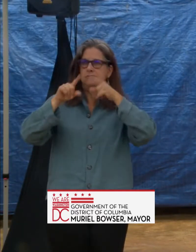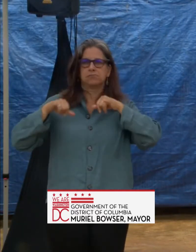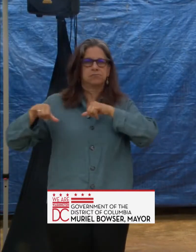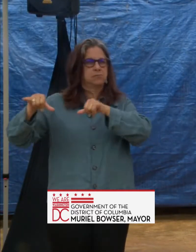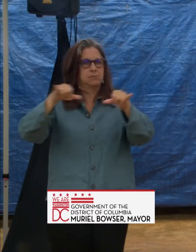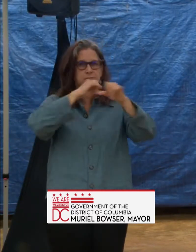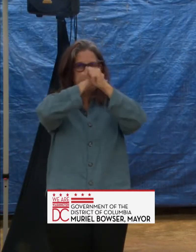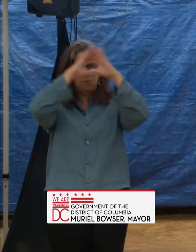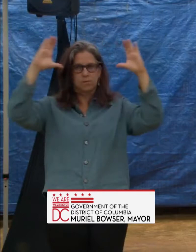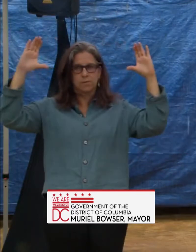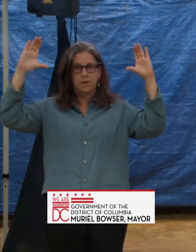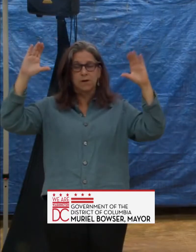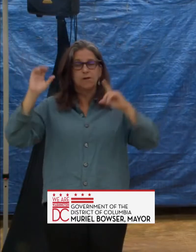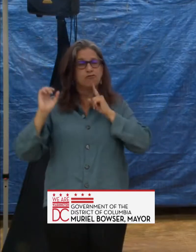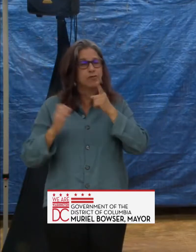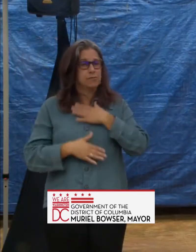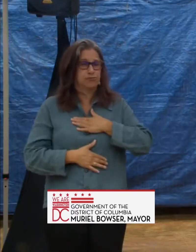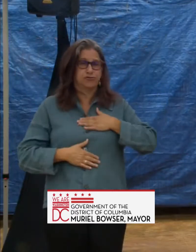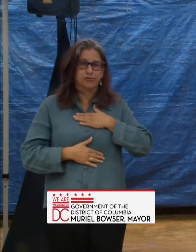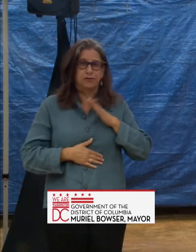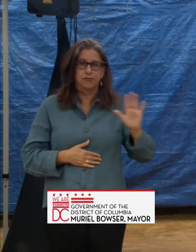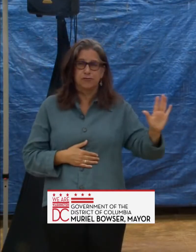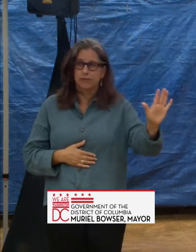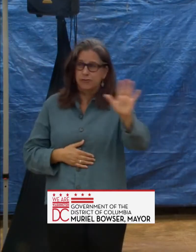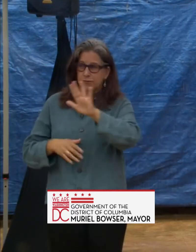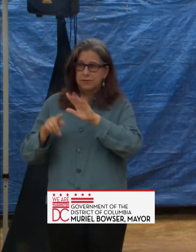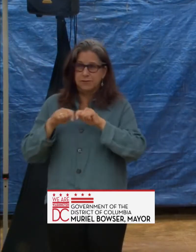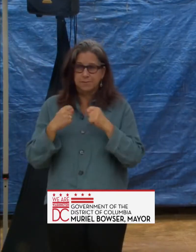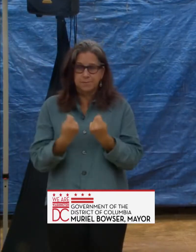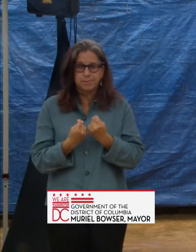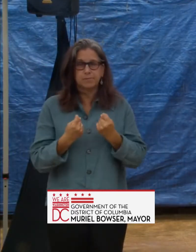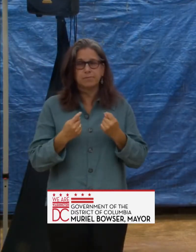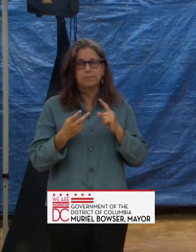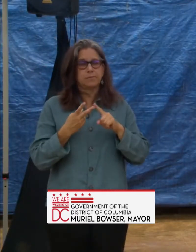TEAMS, THE ANCs, THE COMMUNITY SUPPORT AND ENGAGEMENT ON THE